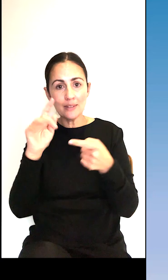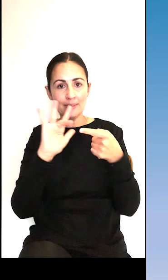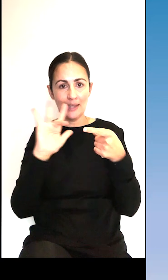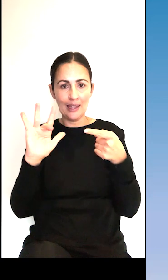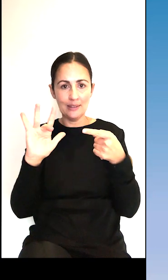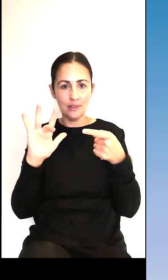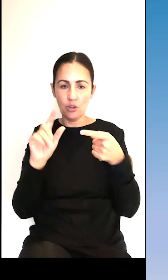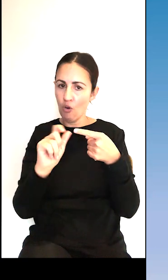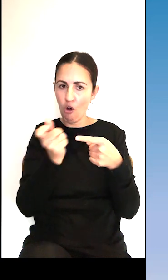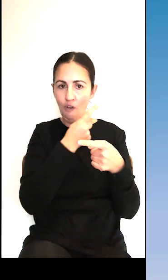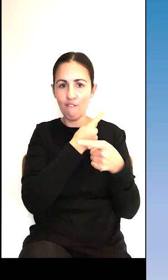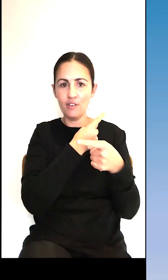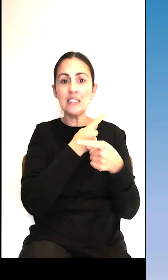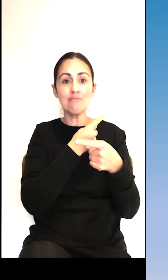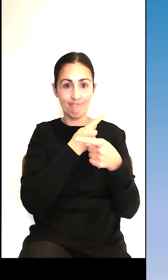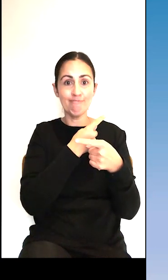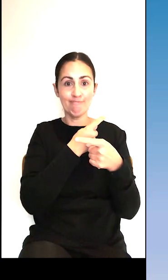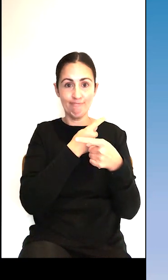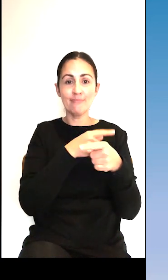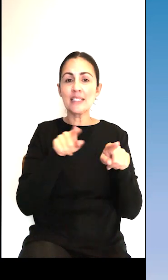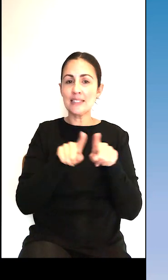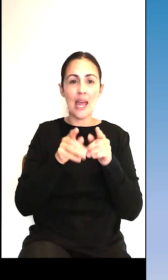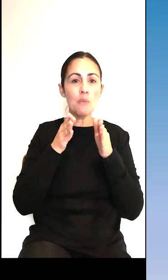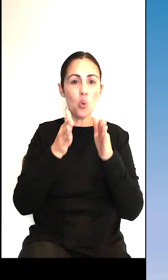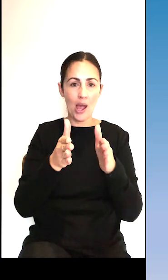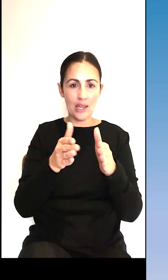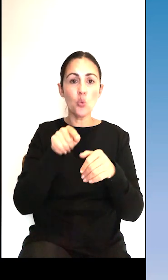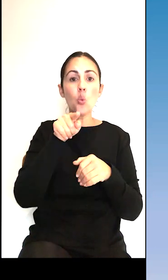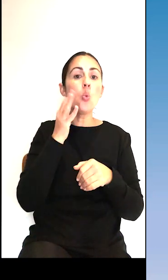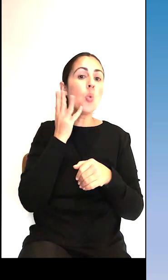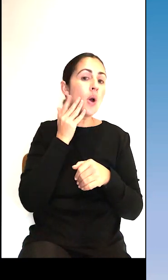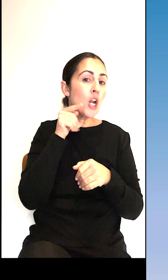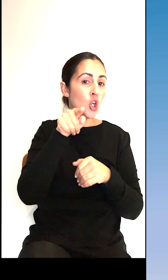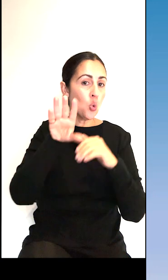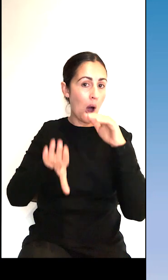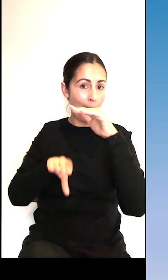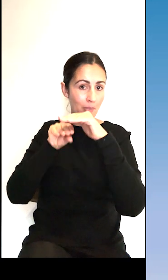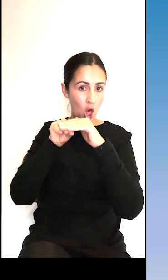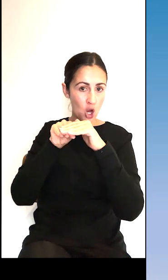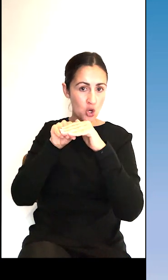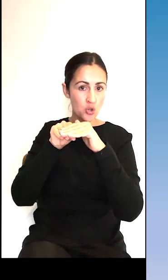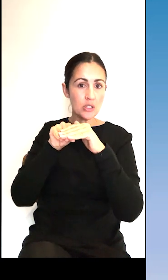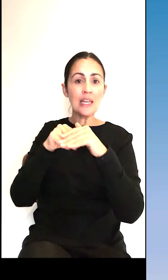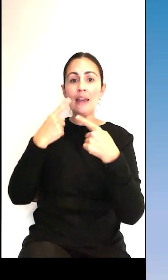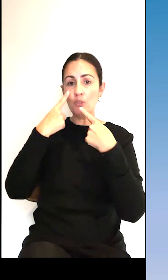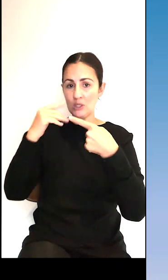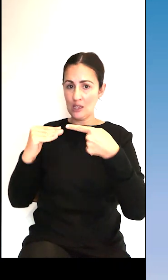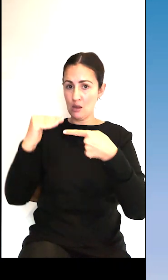that's exactly the place where you would go if you wanted to go in there and remove any prior documents that were no longer current.